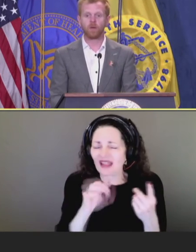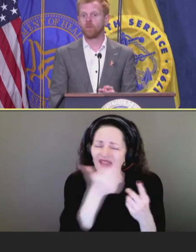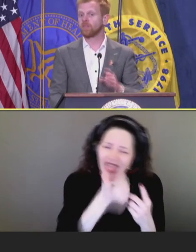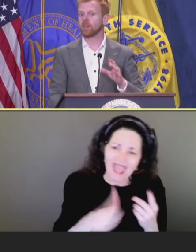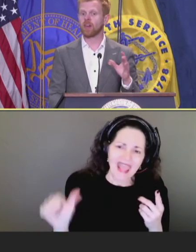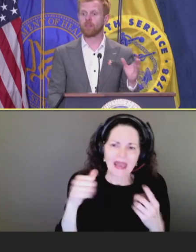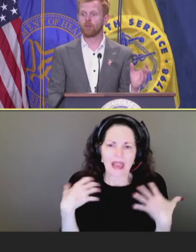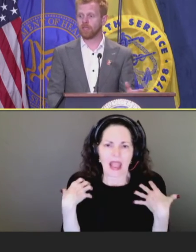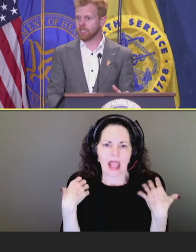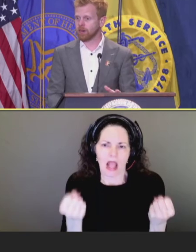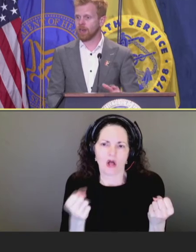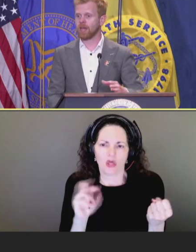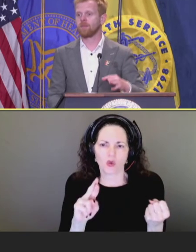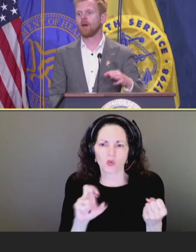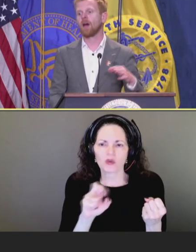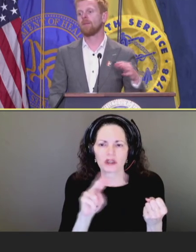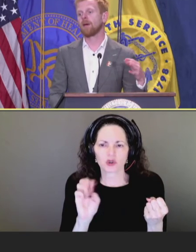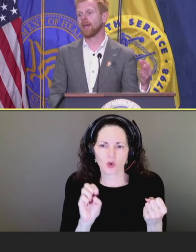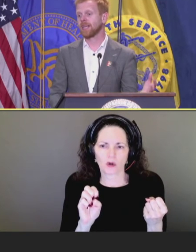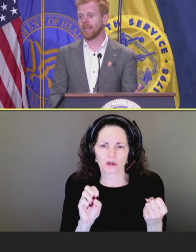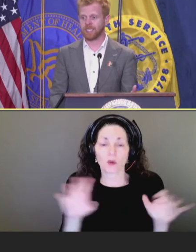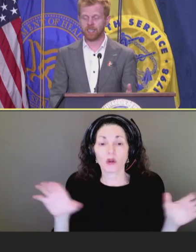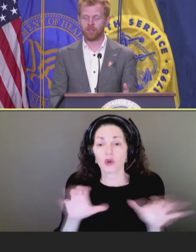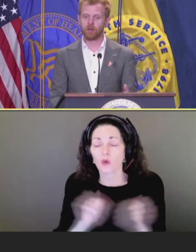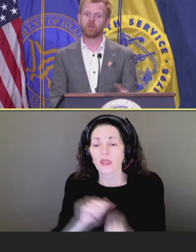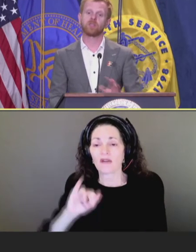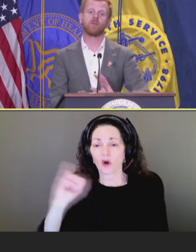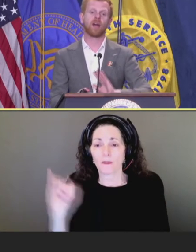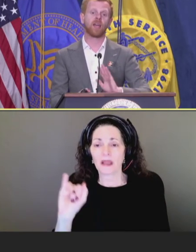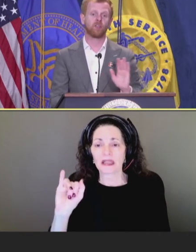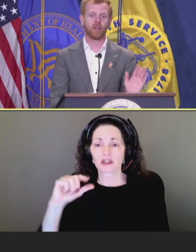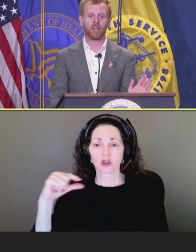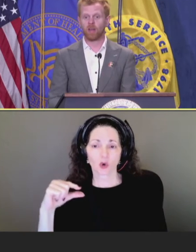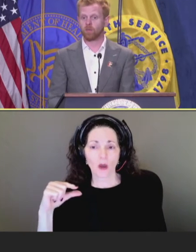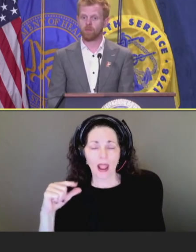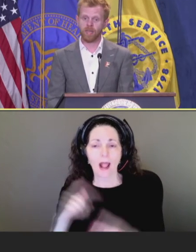And we've done that through Instagram by connecting folks, by creating credible